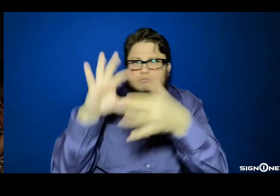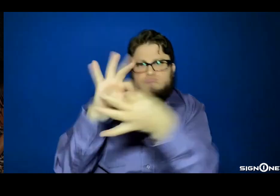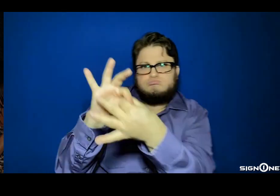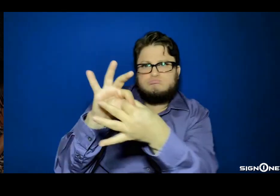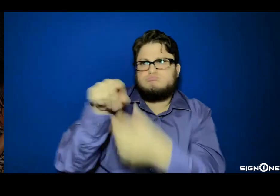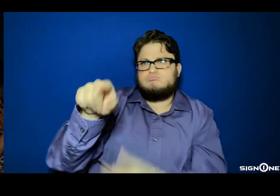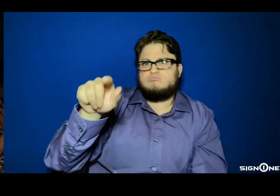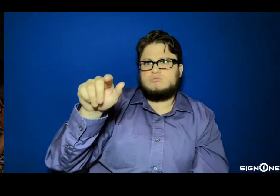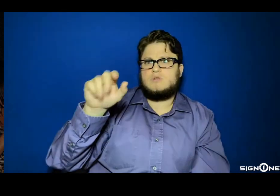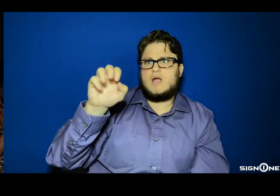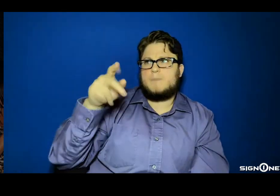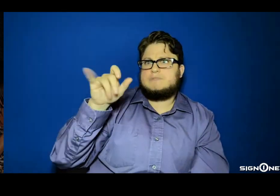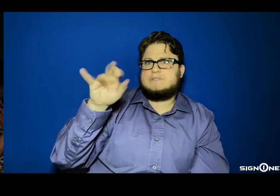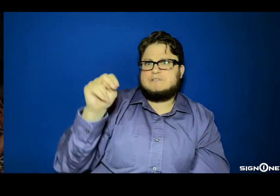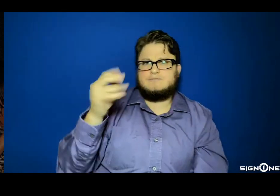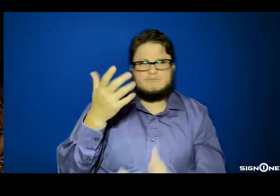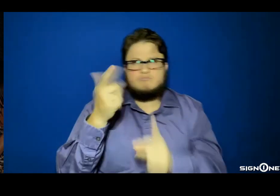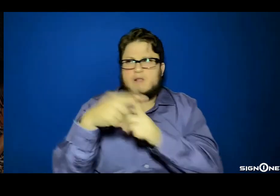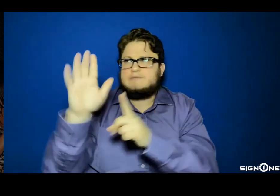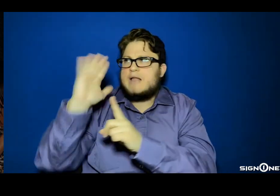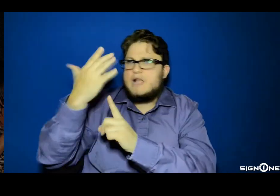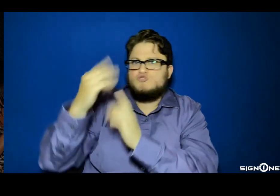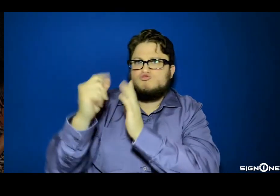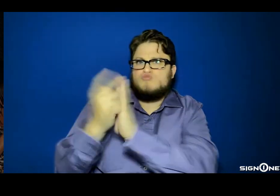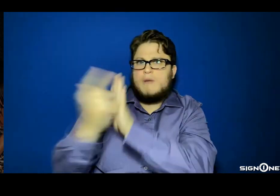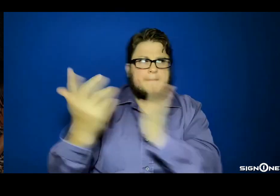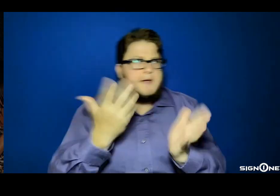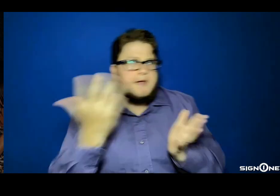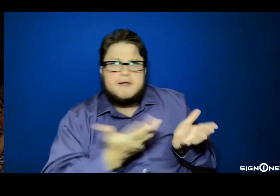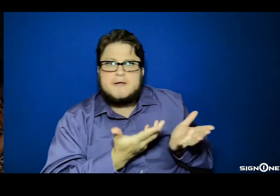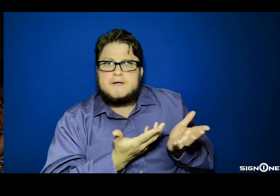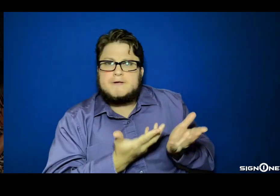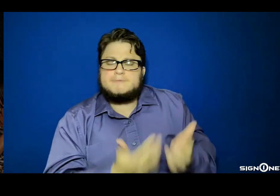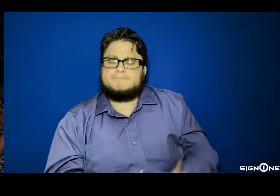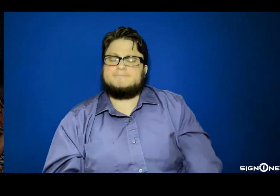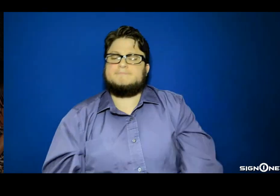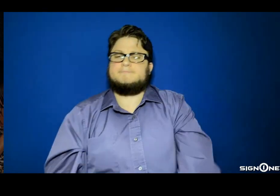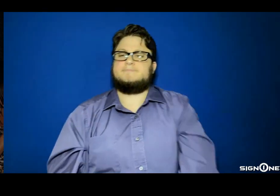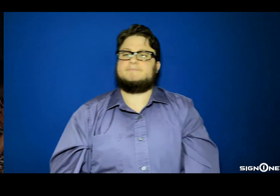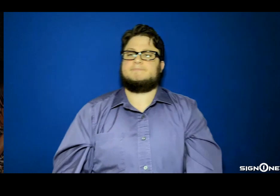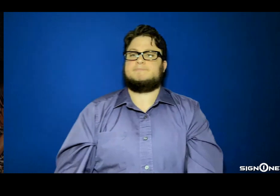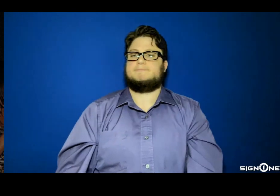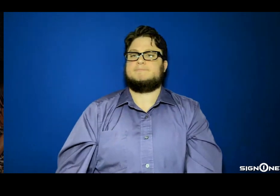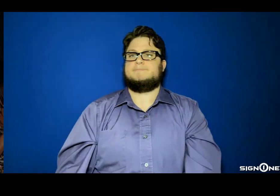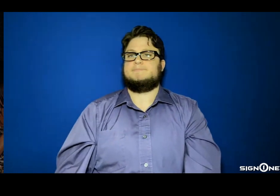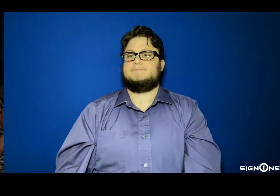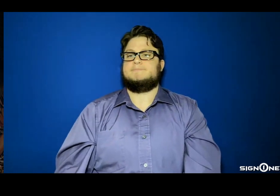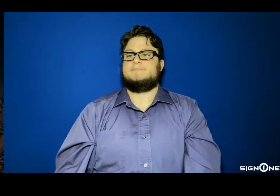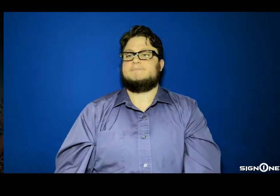with Epstein and his alleged crimes.